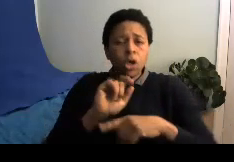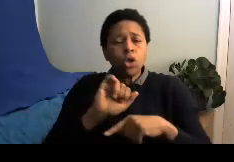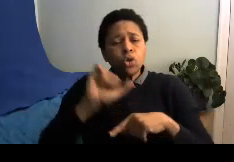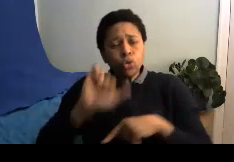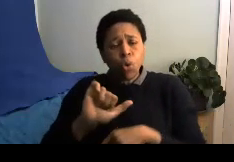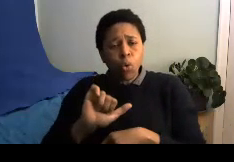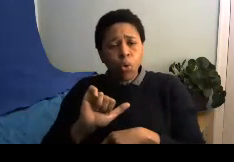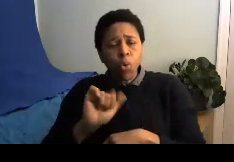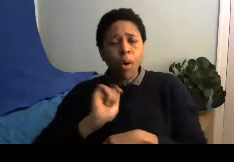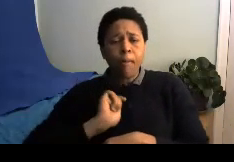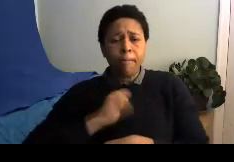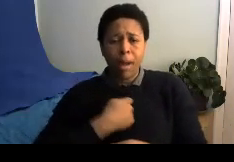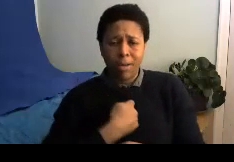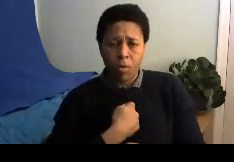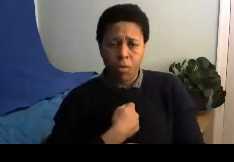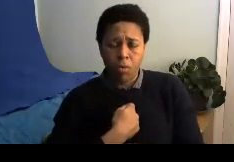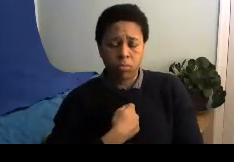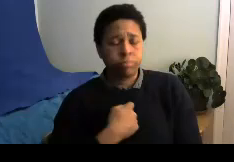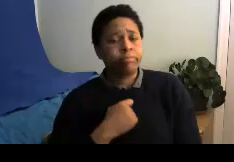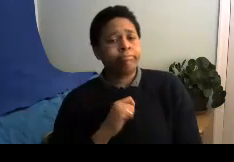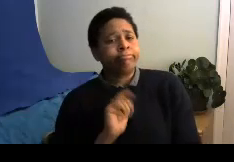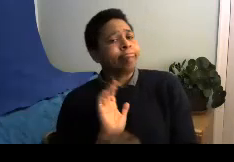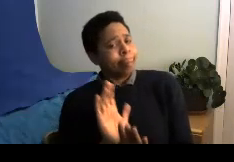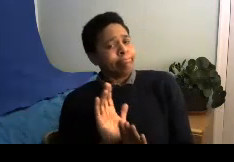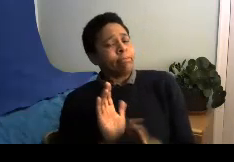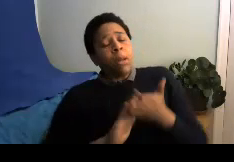and if everyone could switch off their videos, that would be